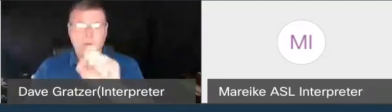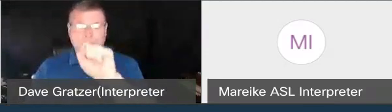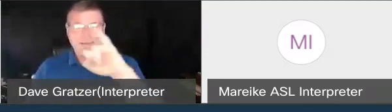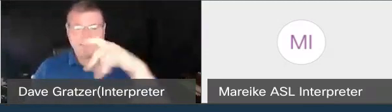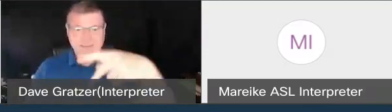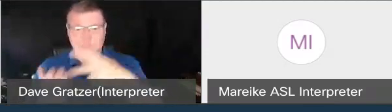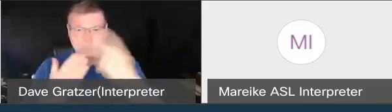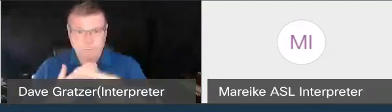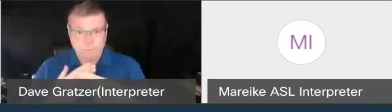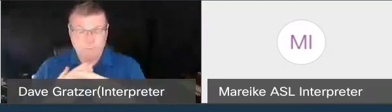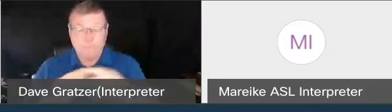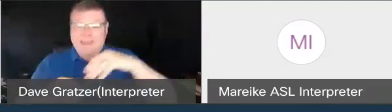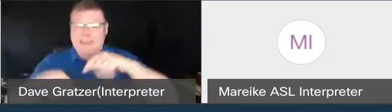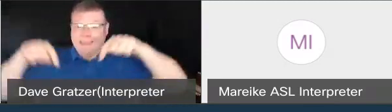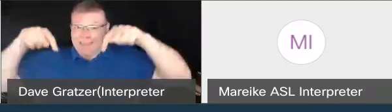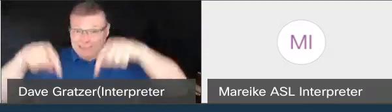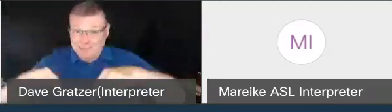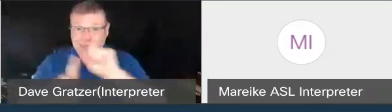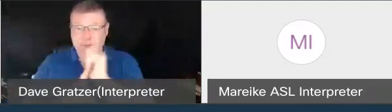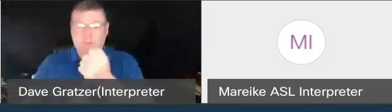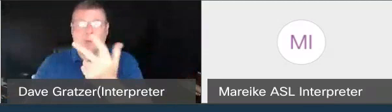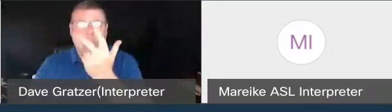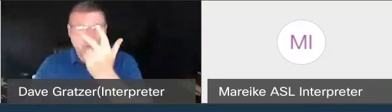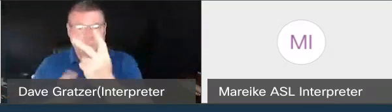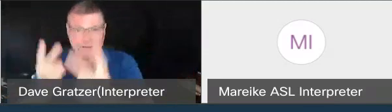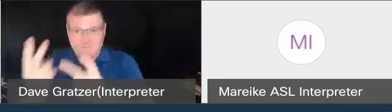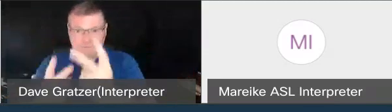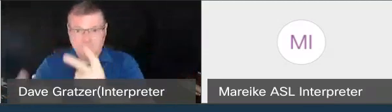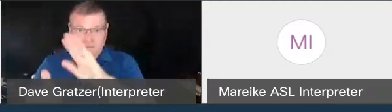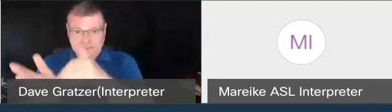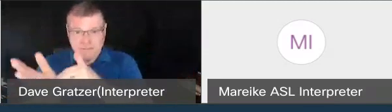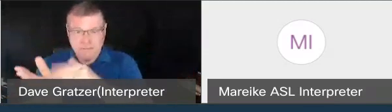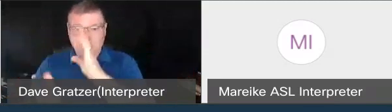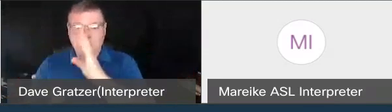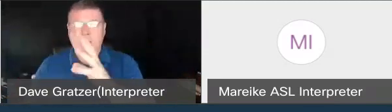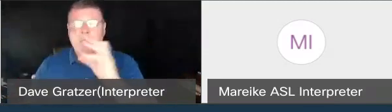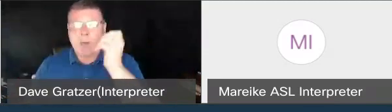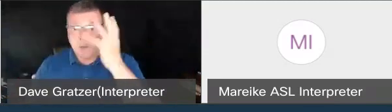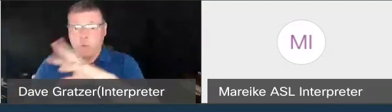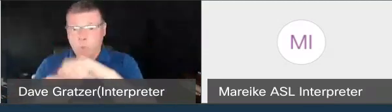In this situation, it's three visits to the sobering center for being under the influence within 90 days.